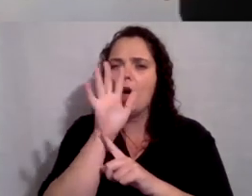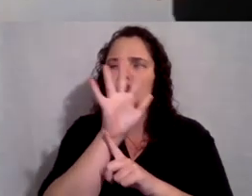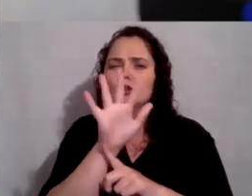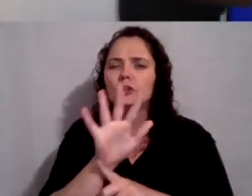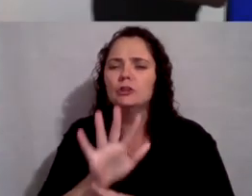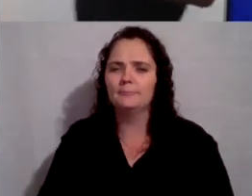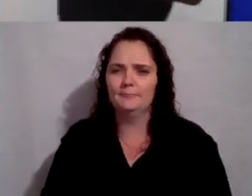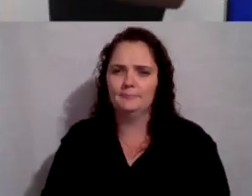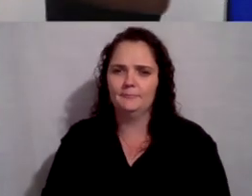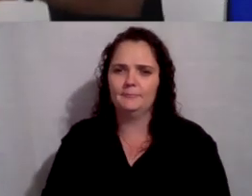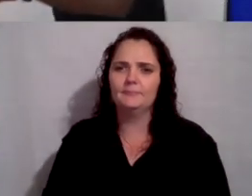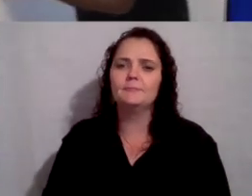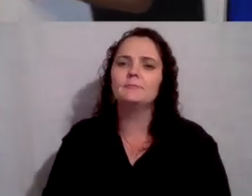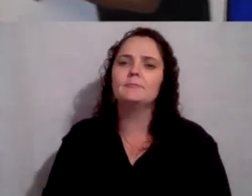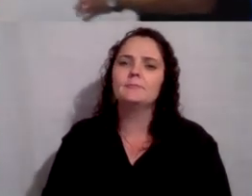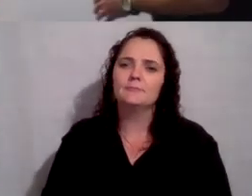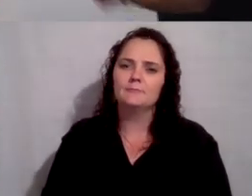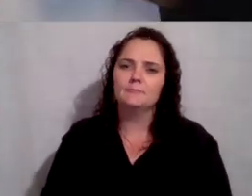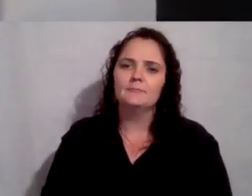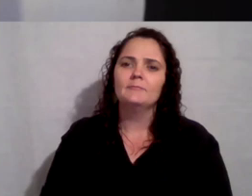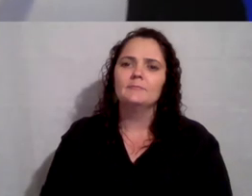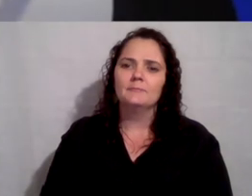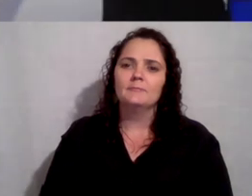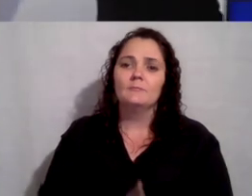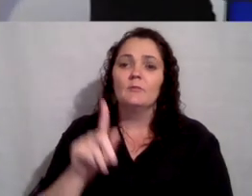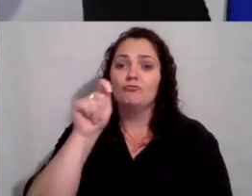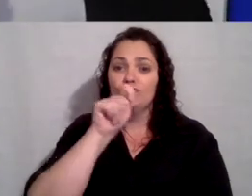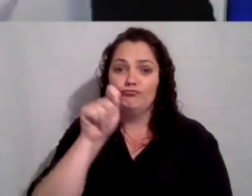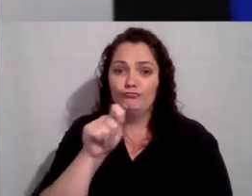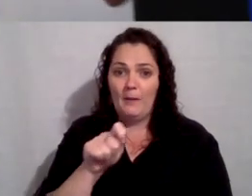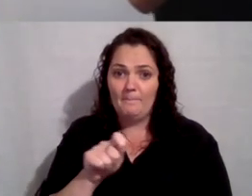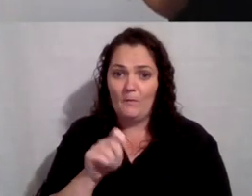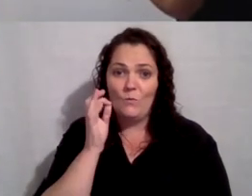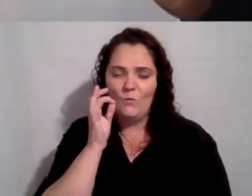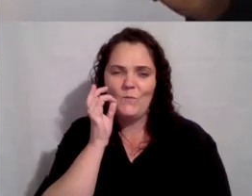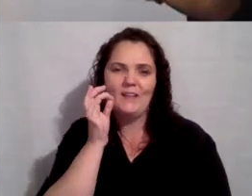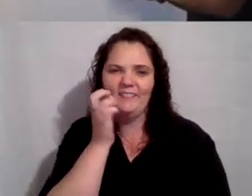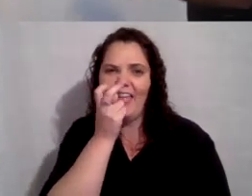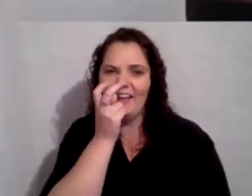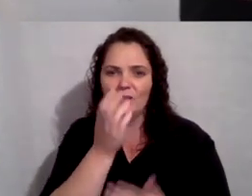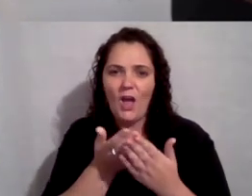Alright so you're going to be erasing, putting in the dark, putting in some sort of a background